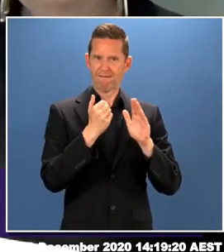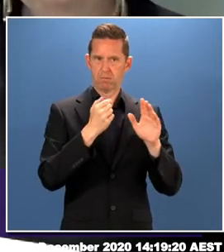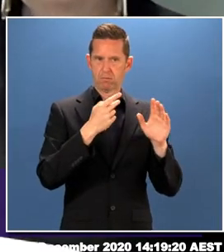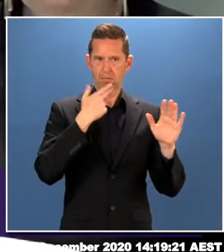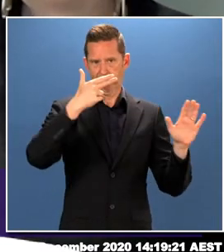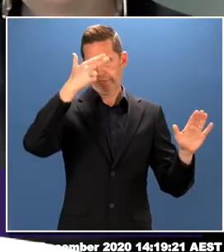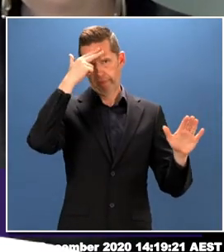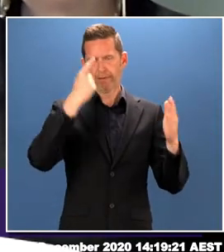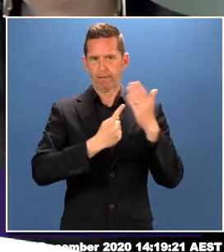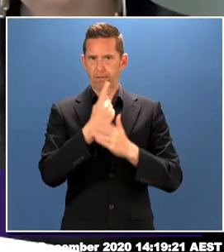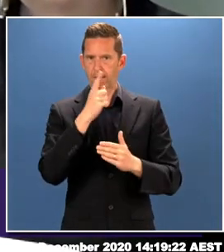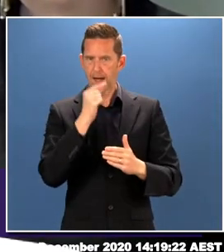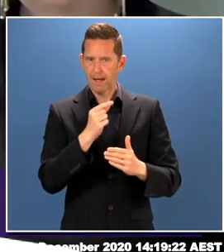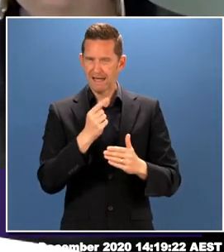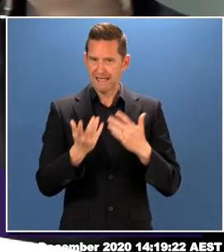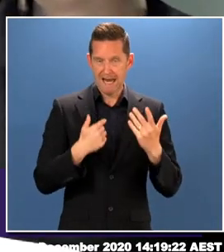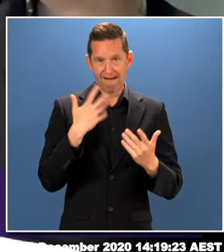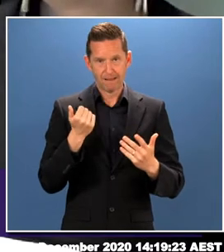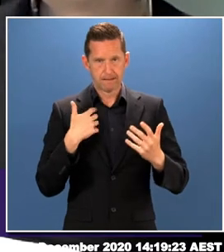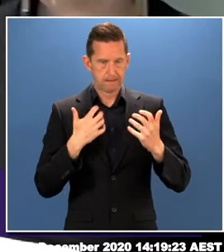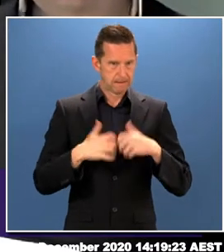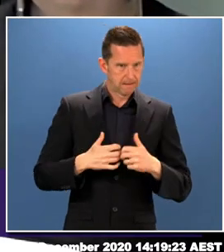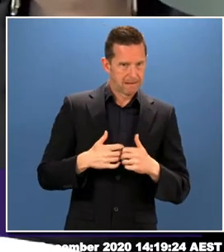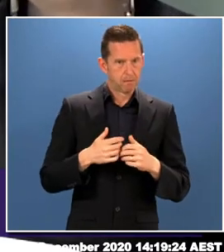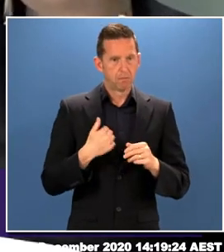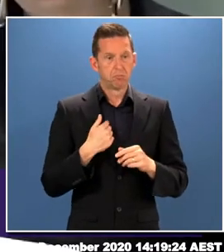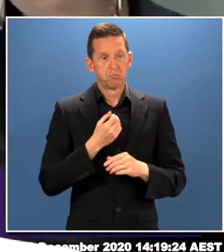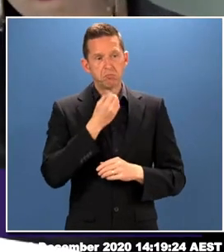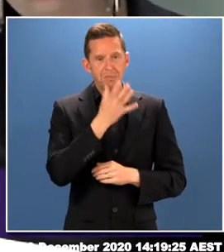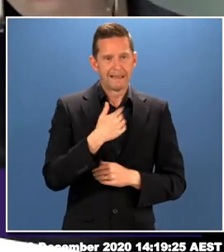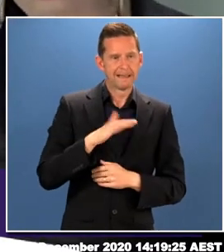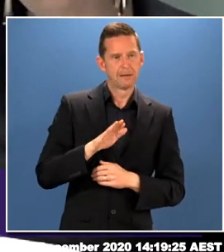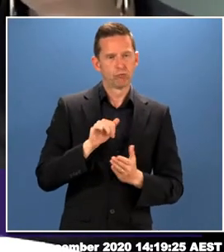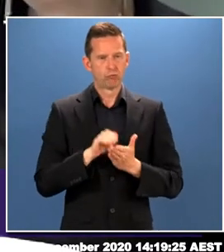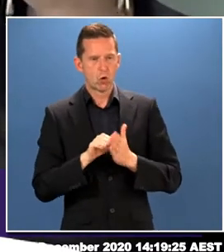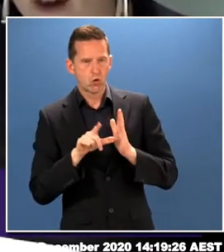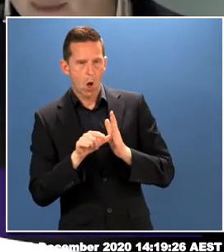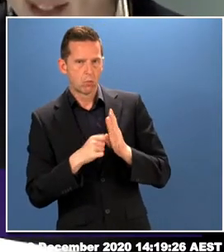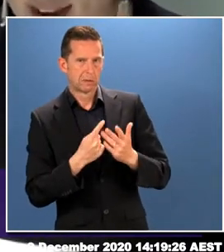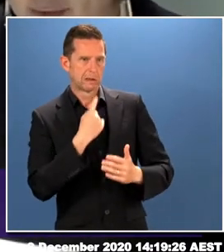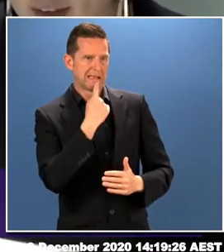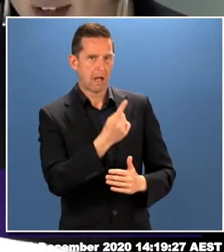myself, I'm wondering OK, how much do I say, when do I tell people, when is that environment safe?